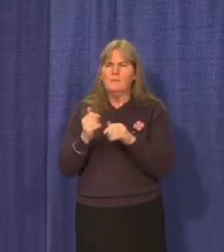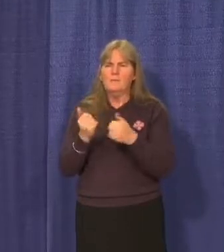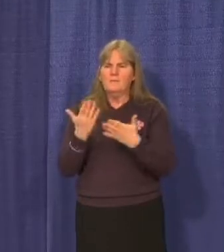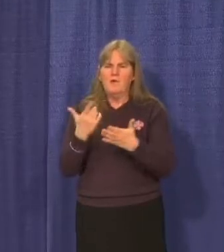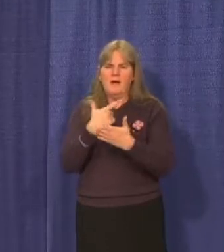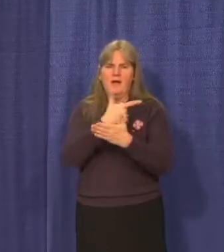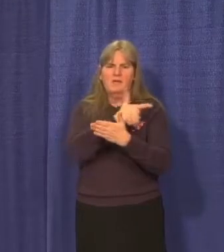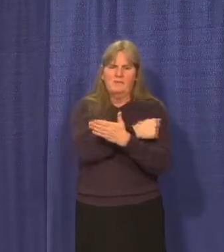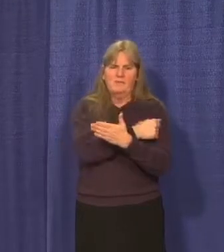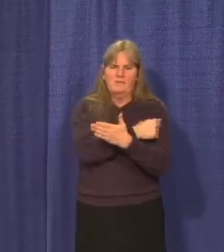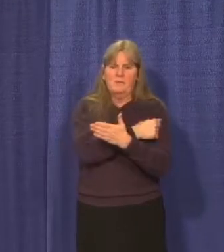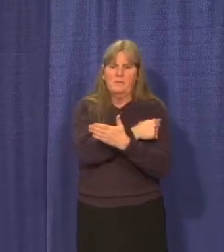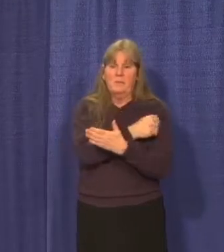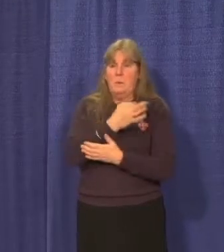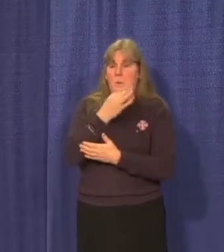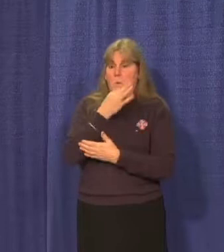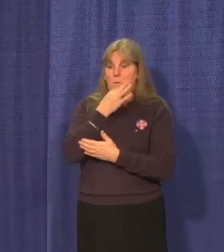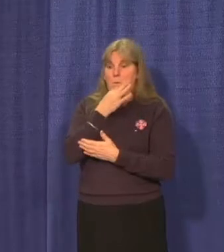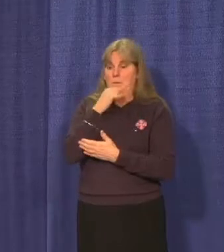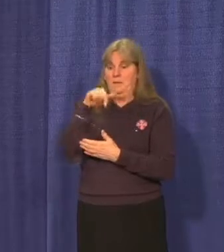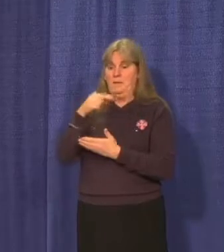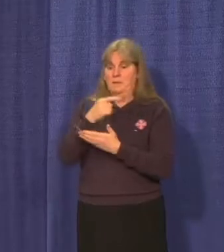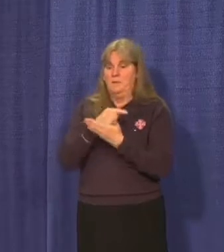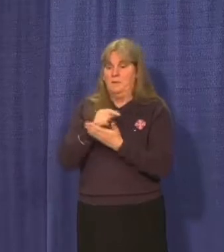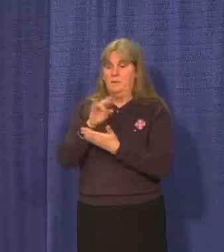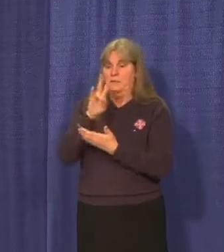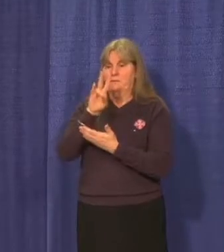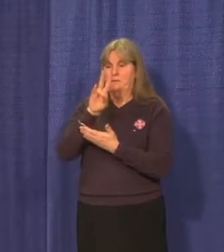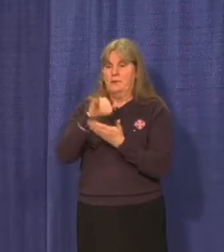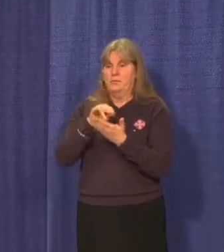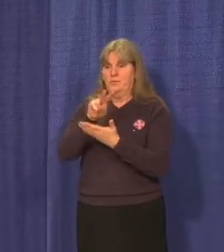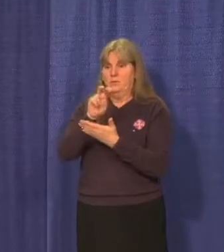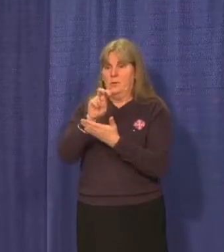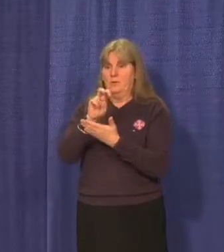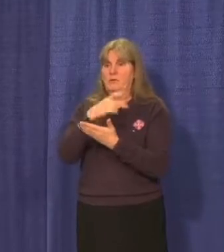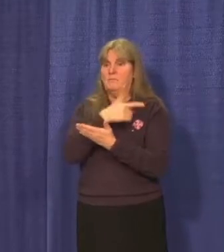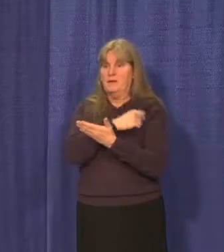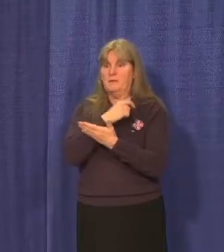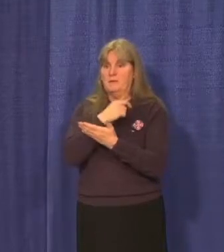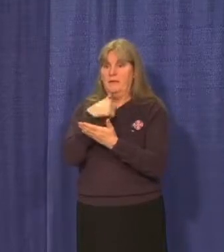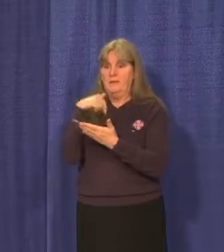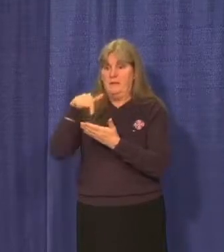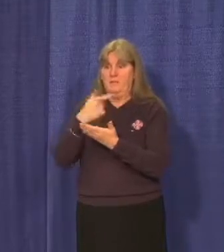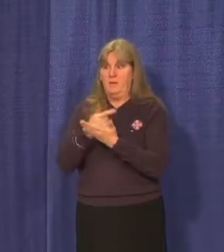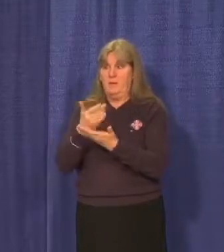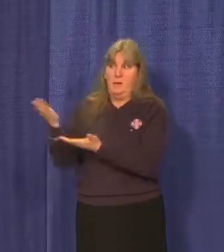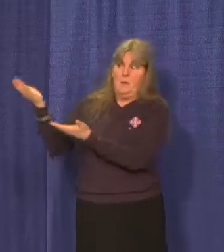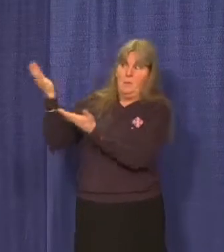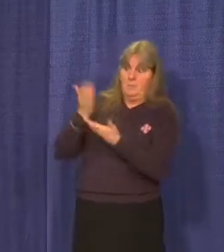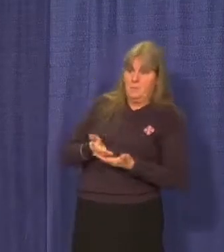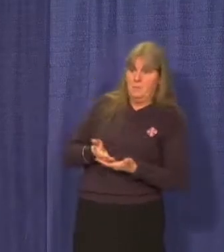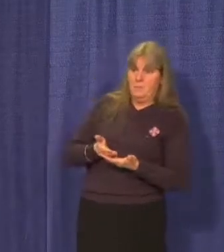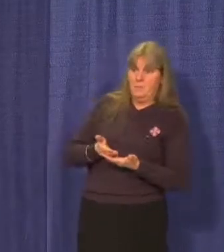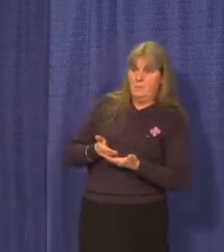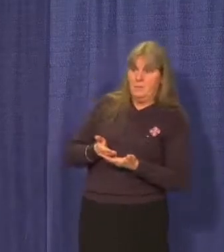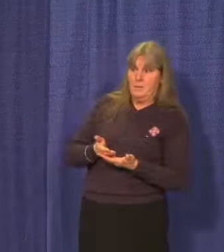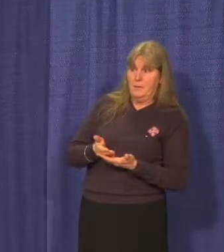another 7200 arriving this week, and we again have been communicating-- I communicate